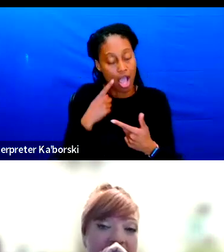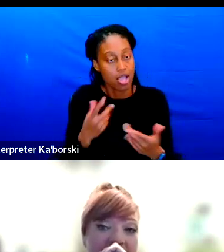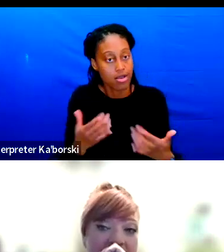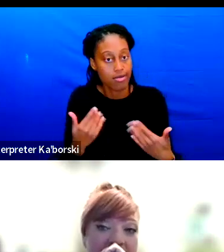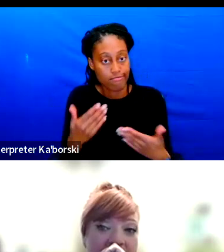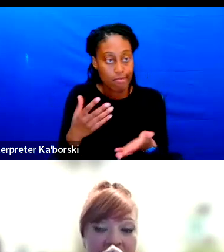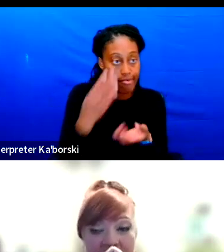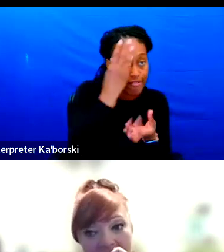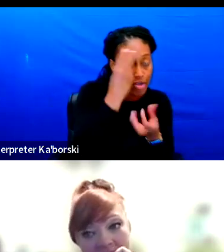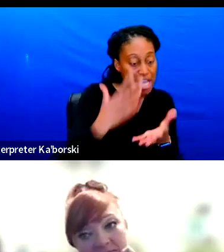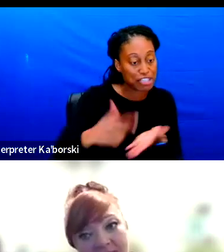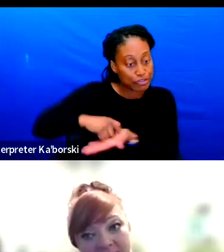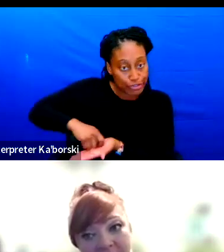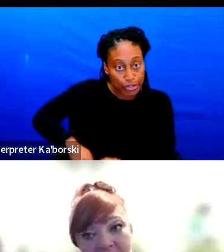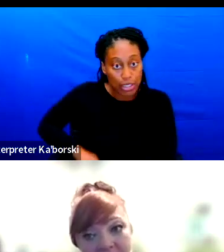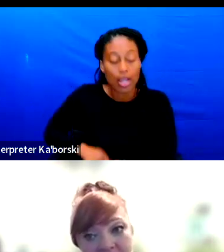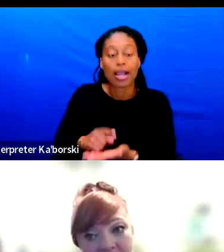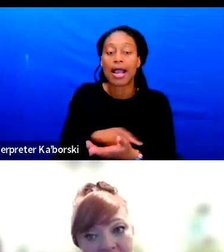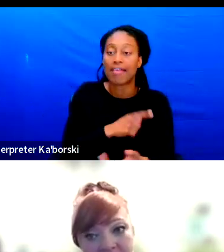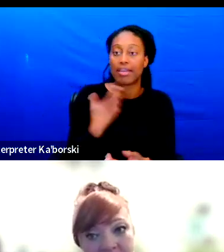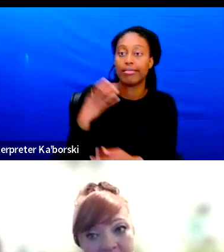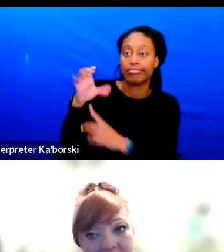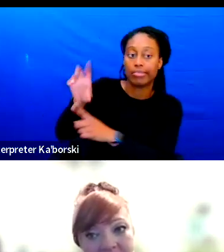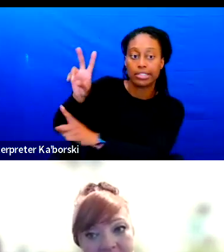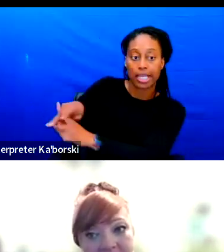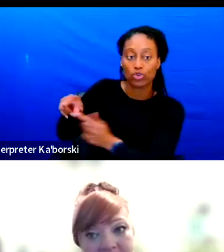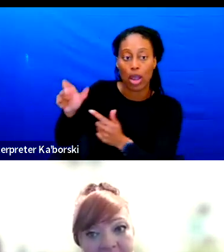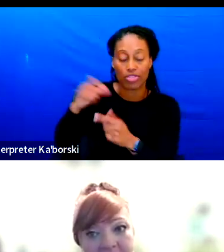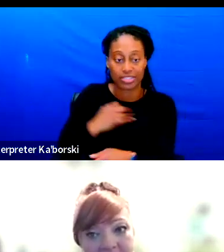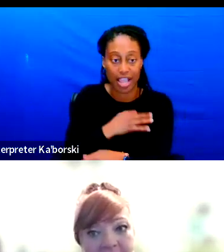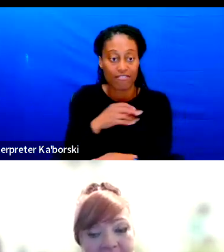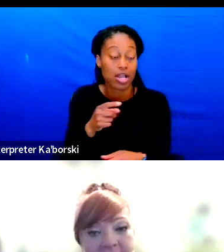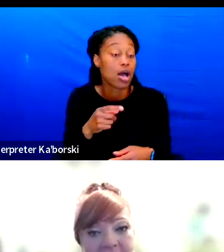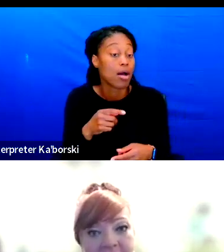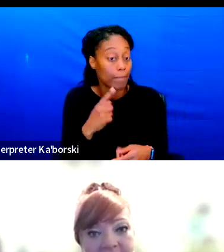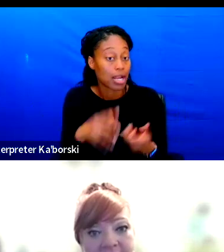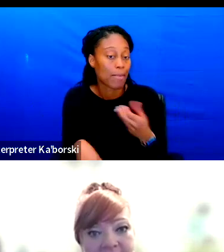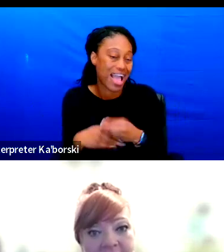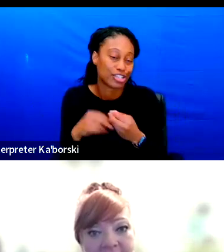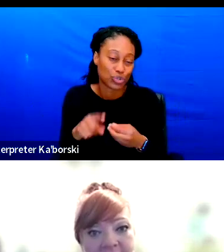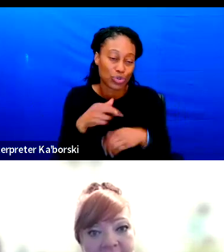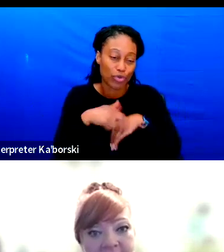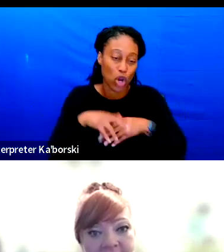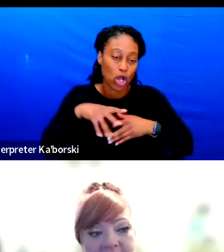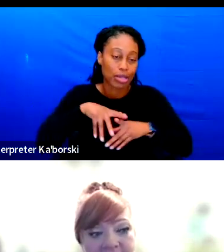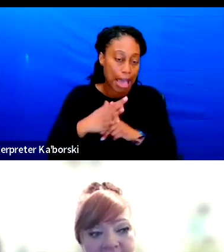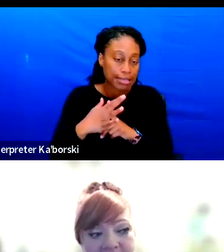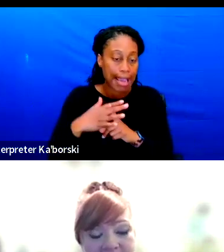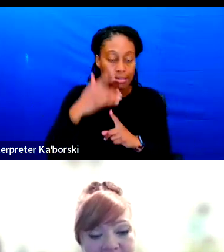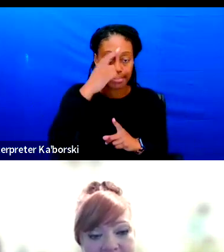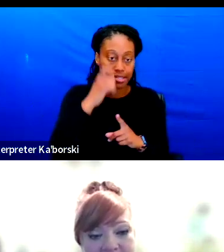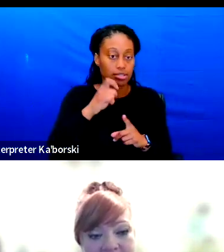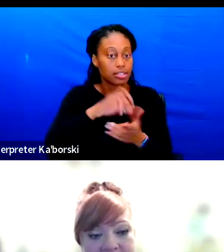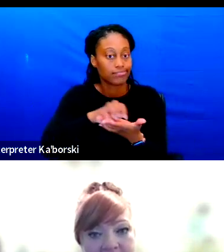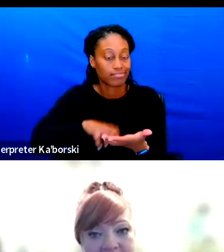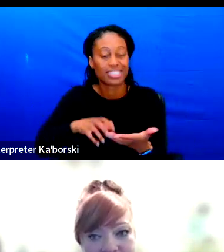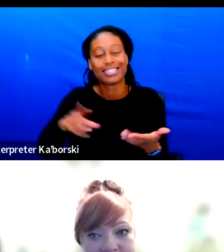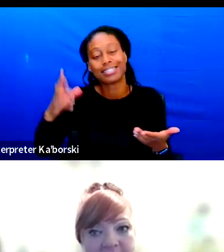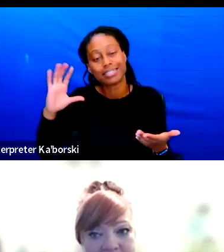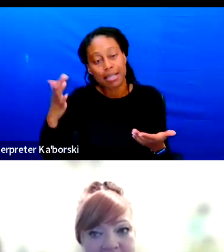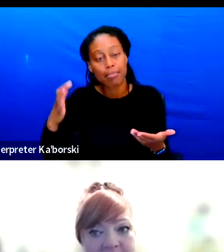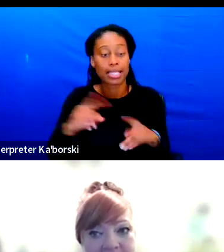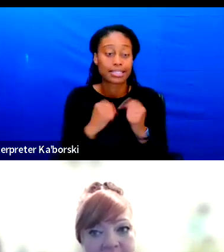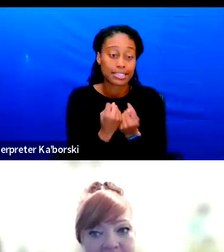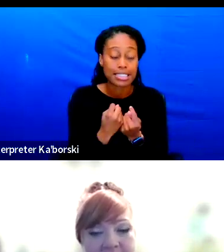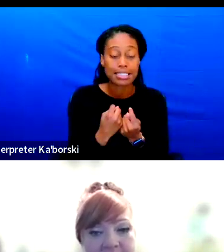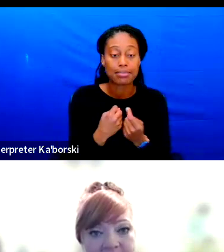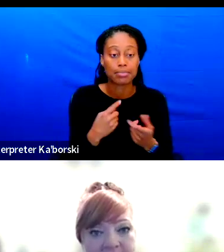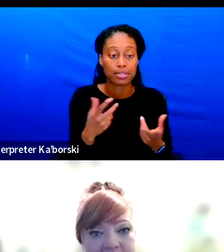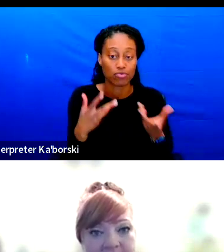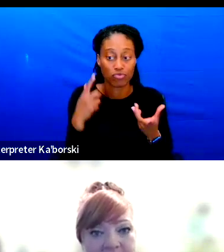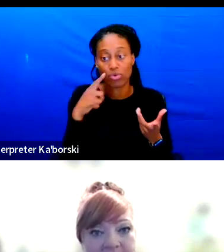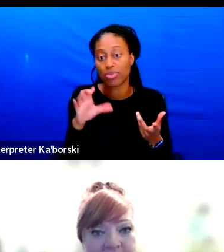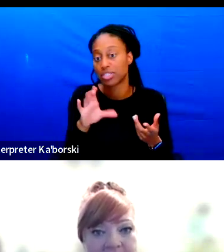Adam Ayers w/ APRIL: to the other staff to resources and the community. So I also add to the referral contact. So it seems like it's a it's a team effort, and many of the sales to get these referrals and